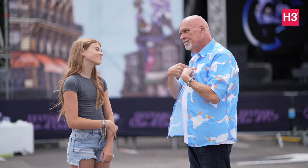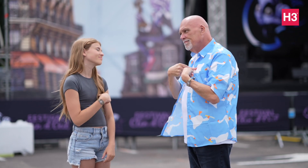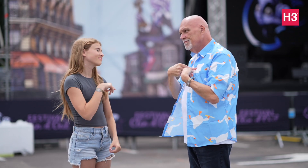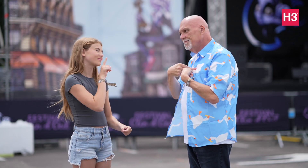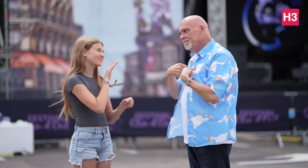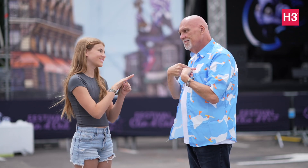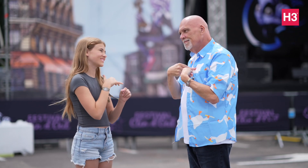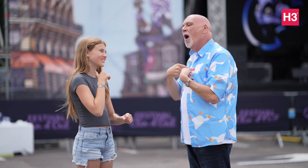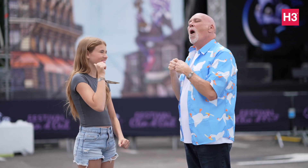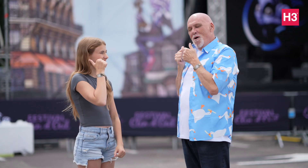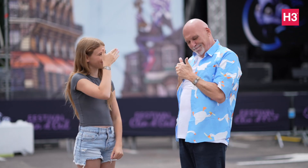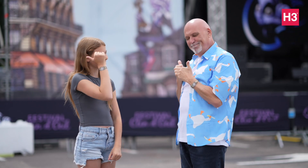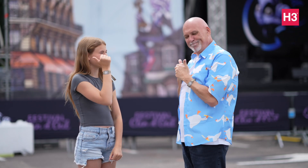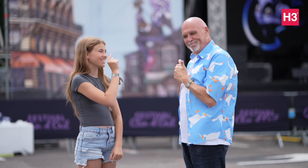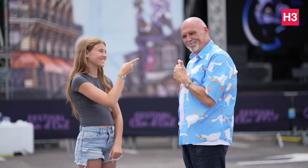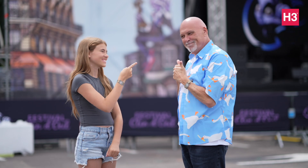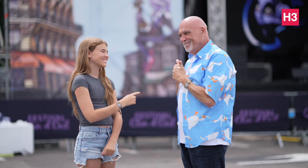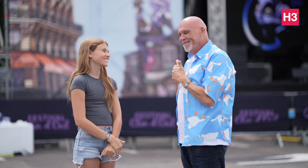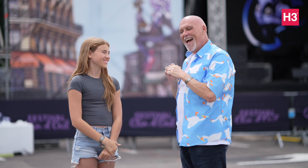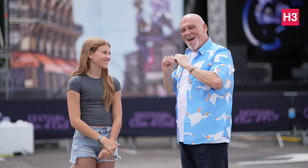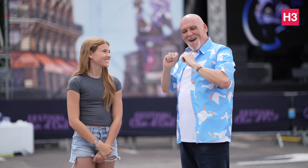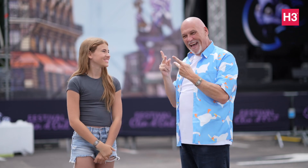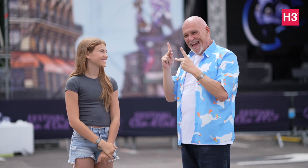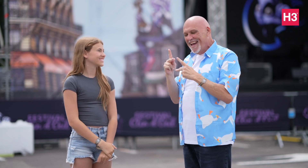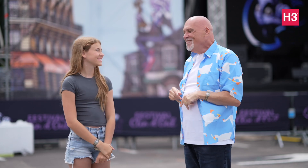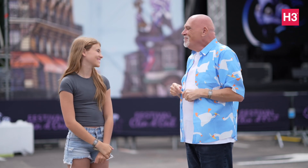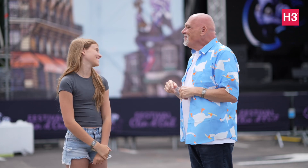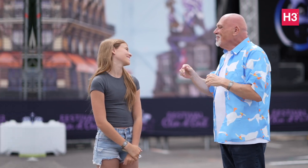[Shaylee]: I promise I won’t! [Anselmo]: Great! Ok, here goes!